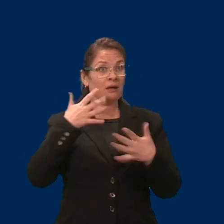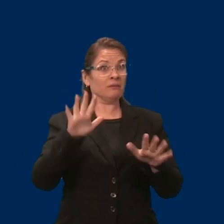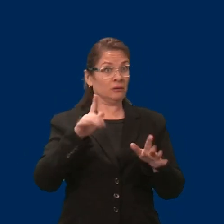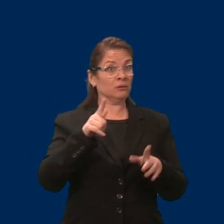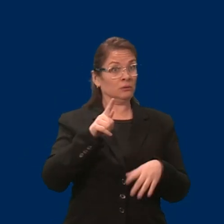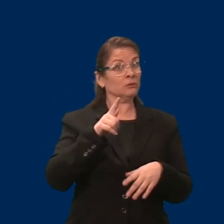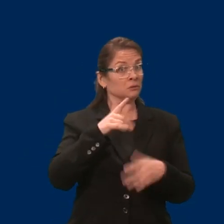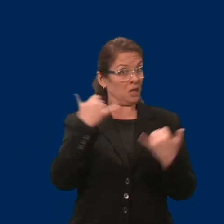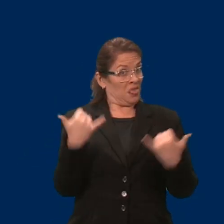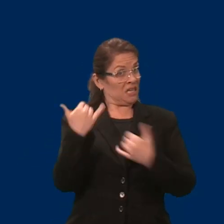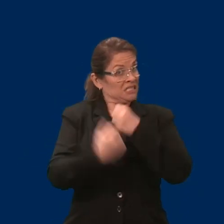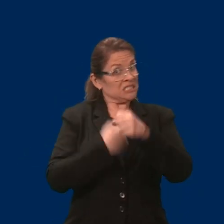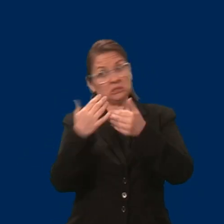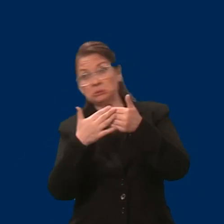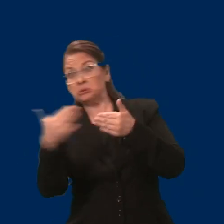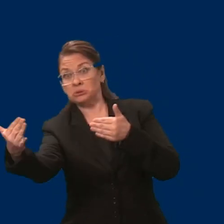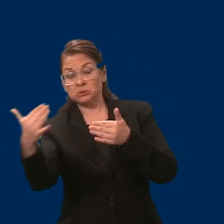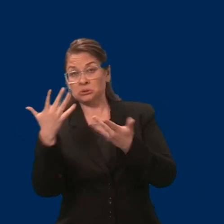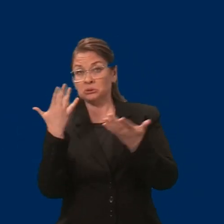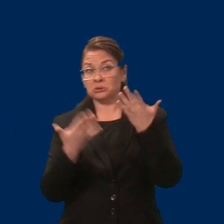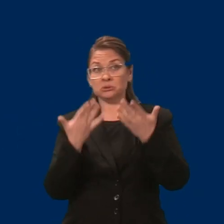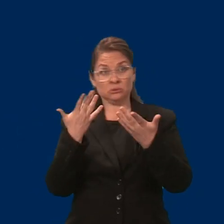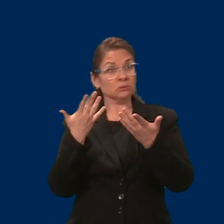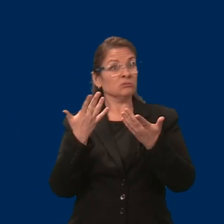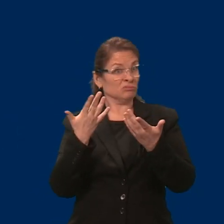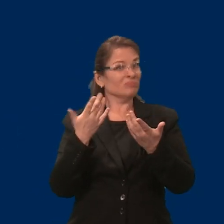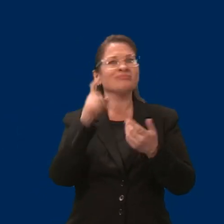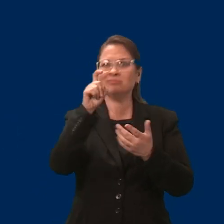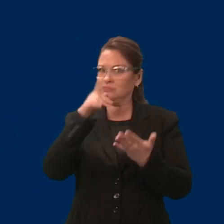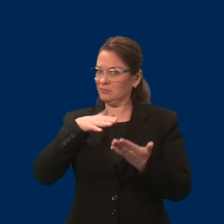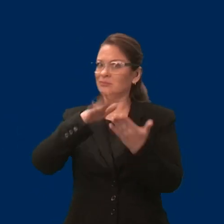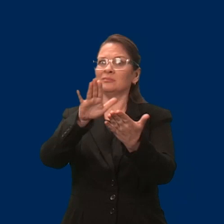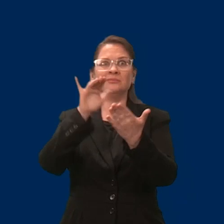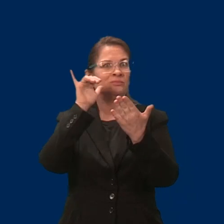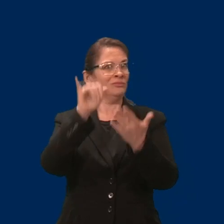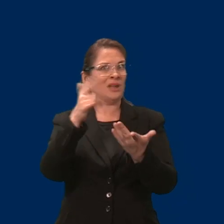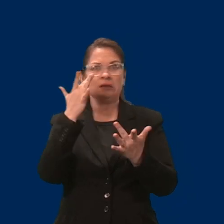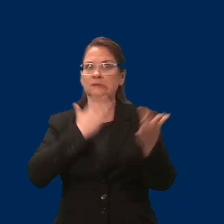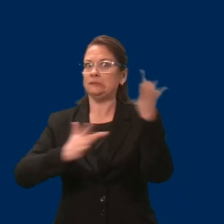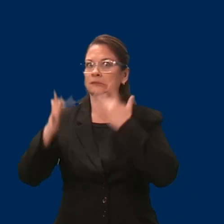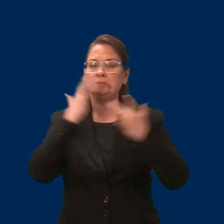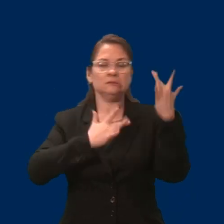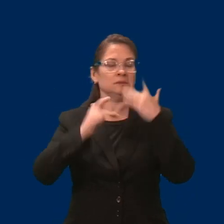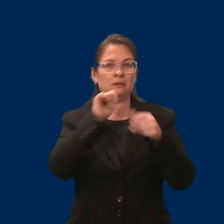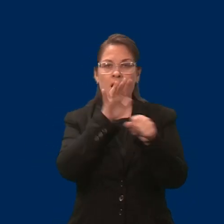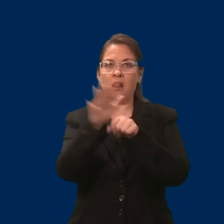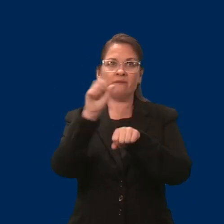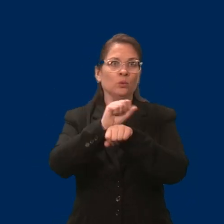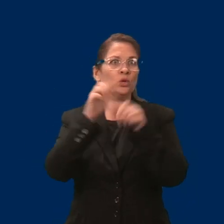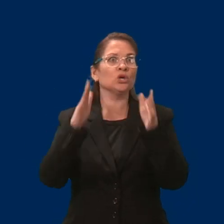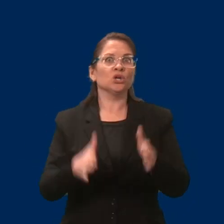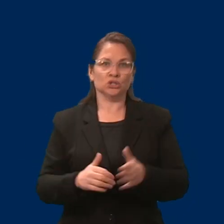with that workforce shortage in our group homes, our disability homes, our long term